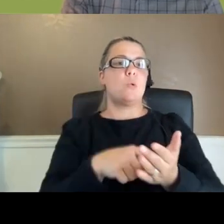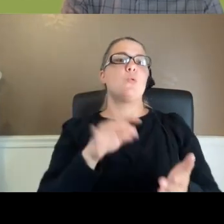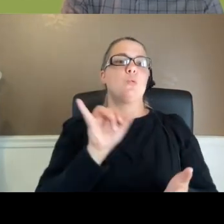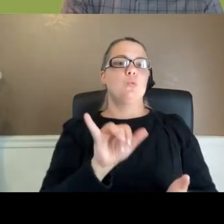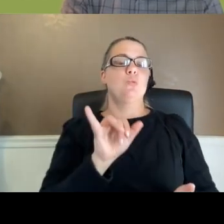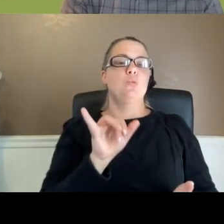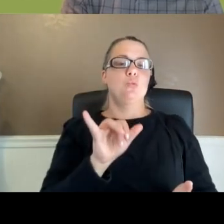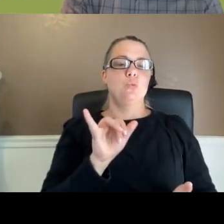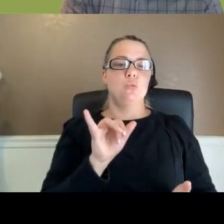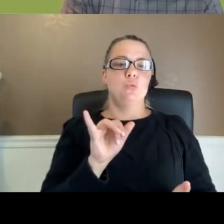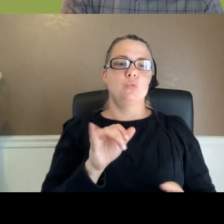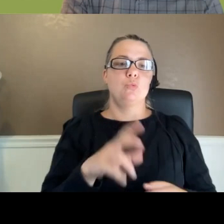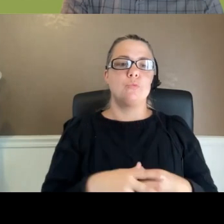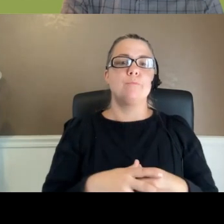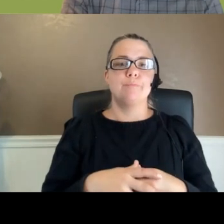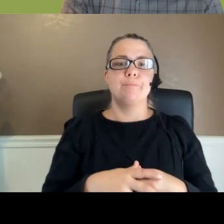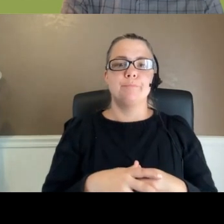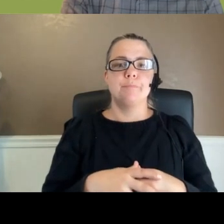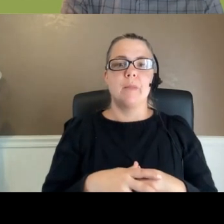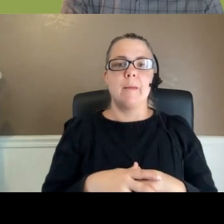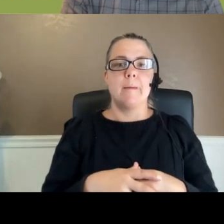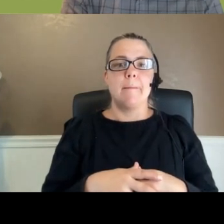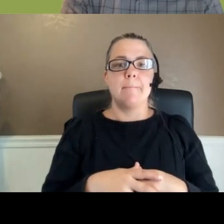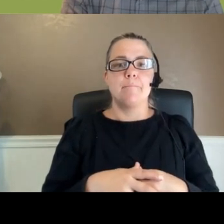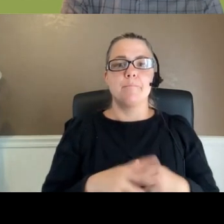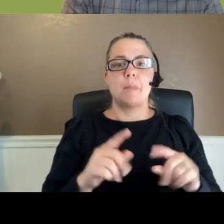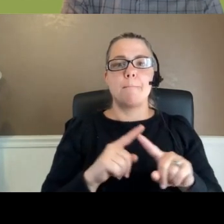all the way from one to five. But I actually would want to take a step back and ask myself